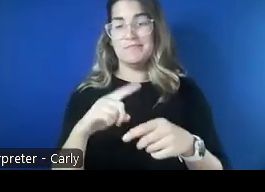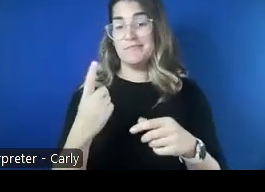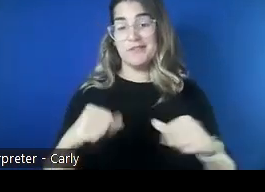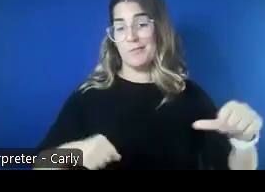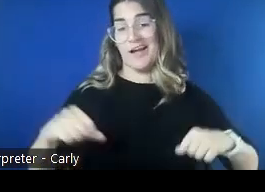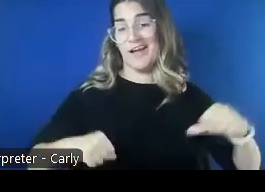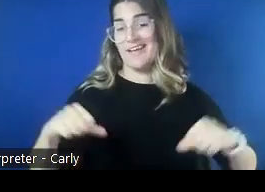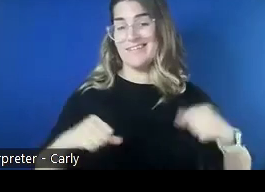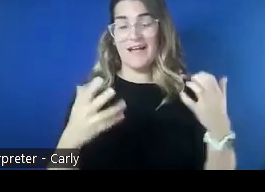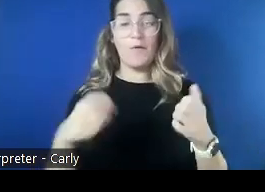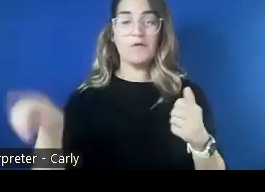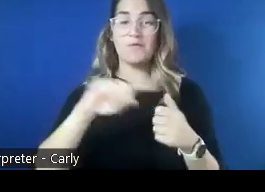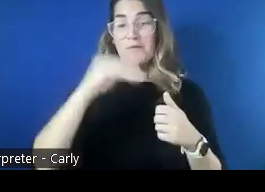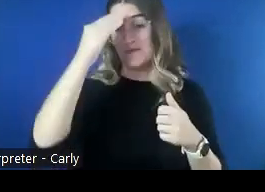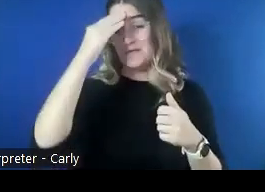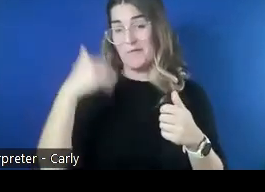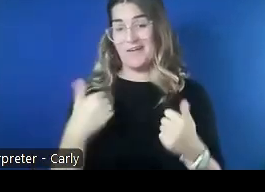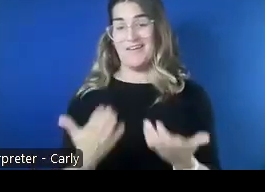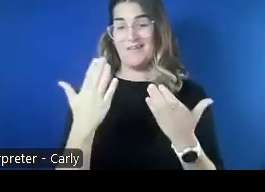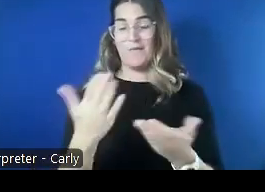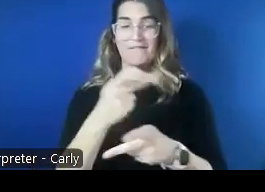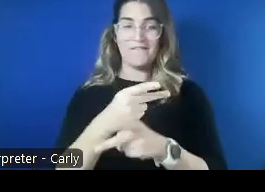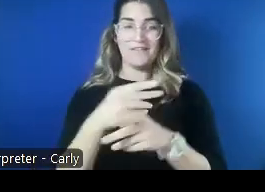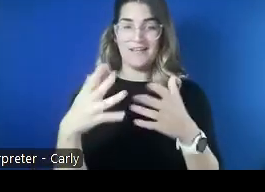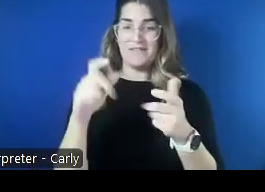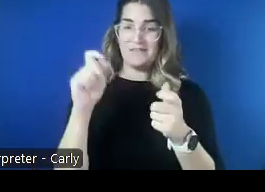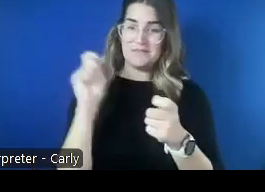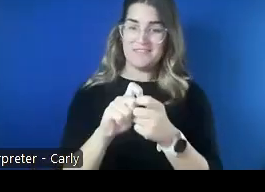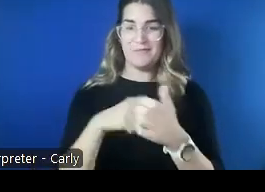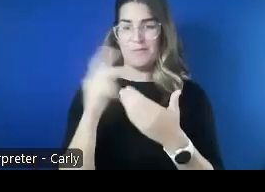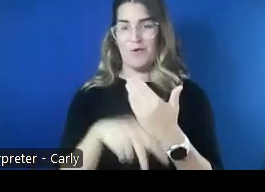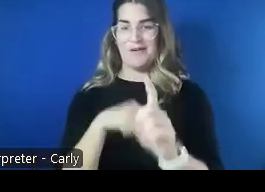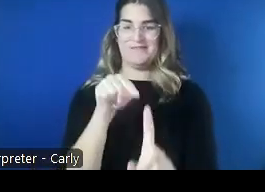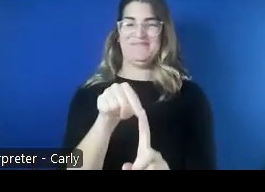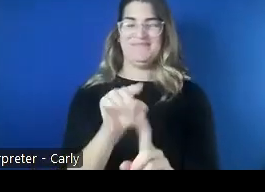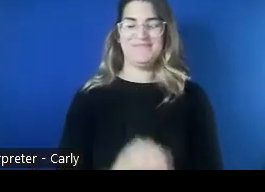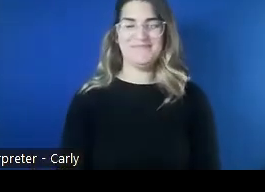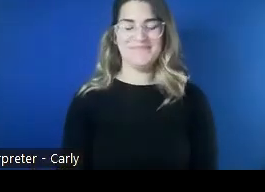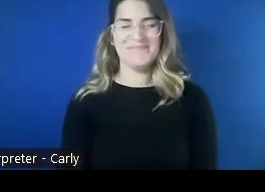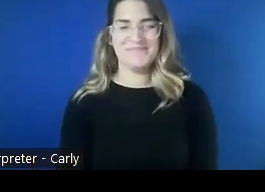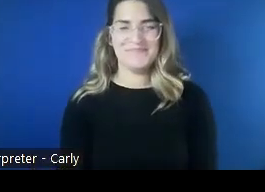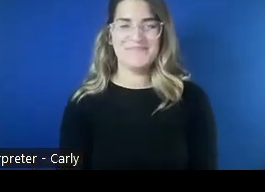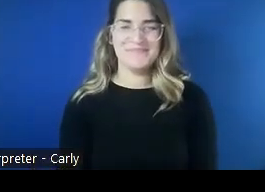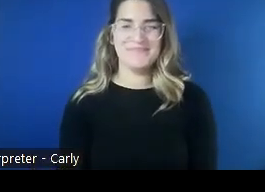want everyone to know that we do offer caregiver specific programs um through our clinics a couple